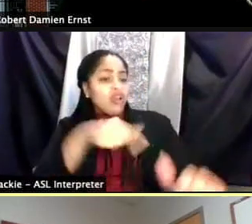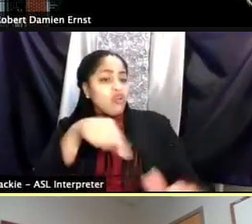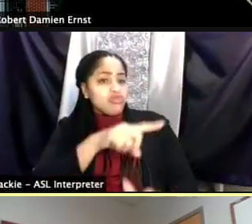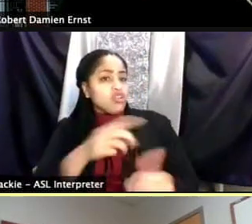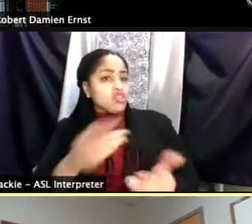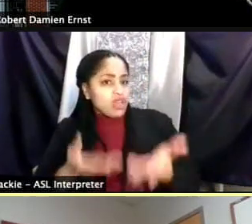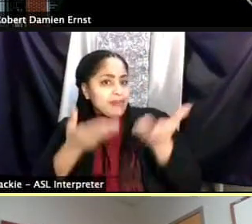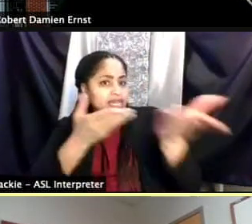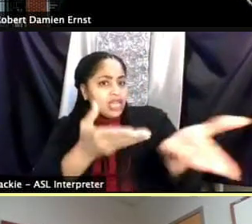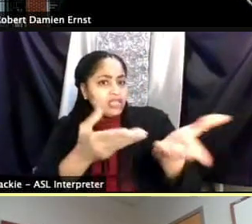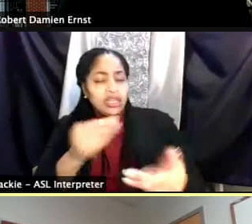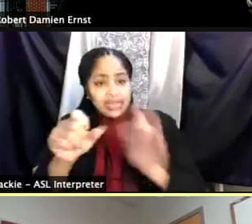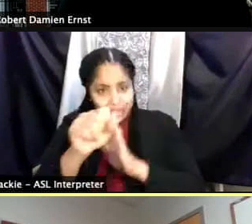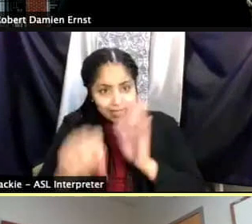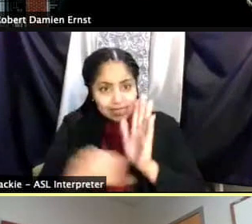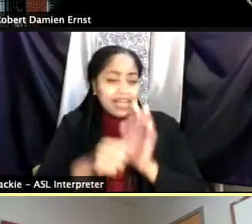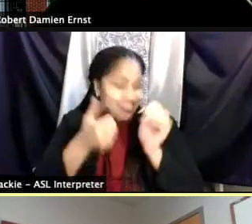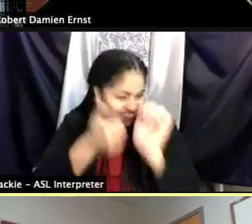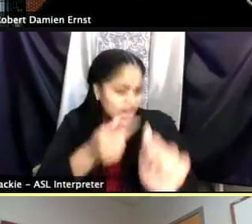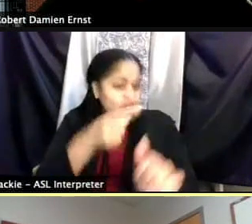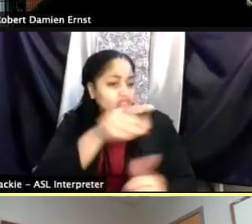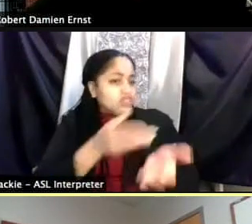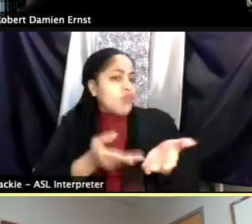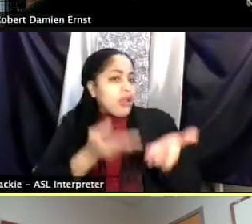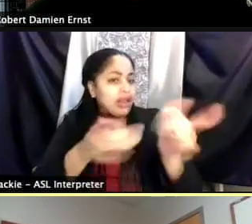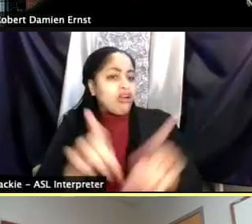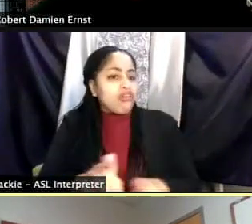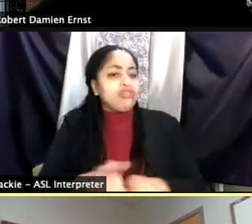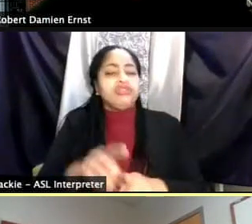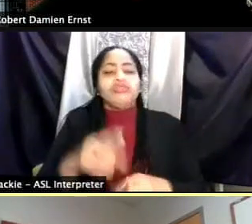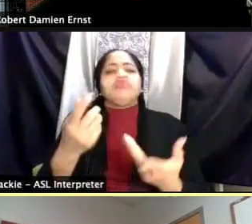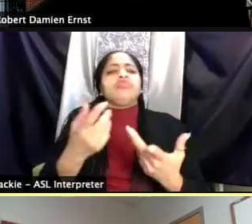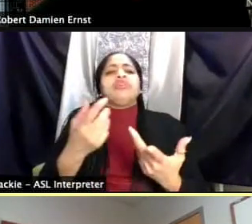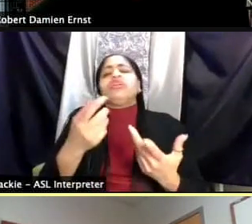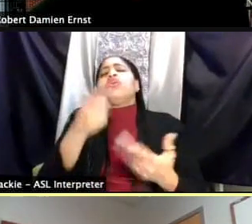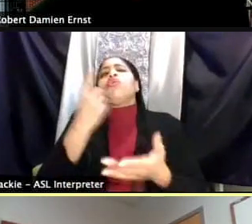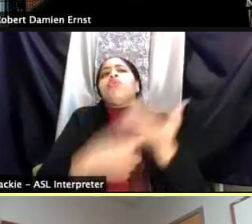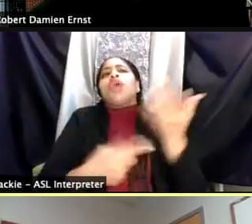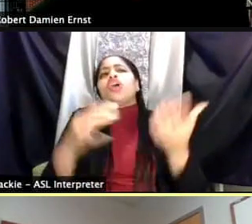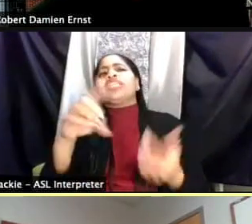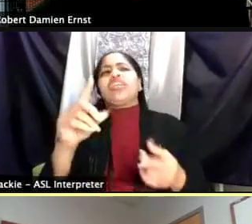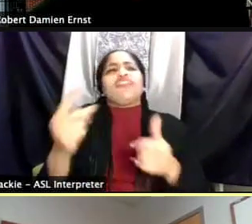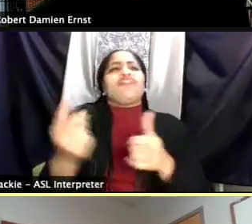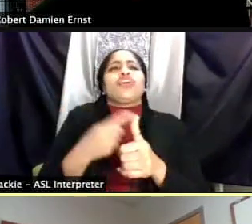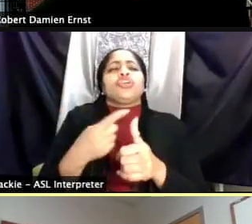And then the state follows those recommendations. And so what we did first was we vaccinated our healthcare personnel.